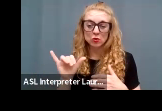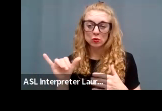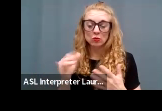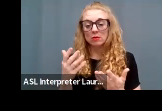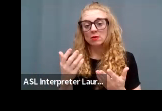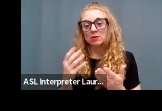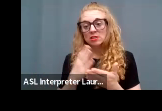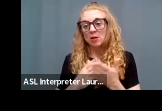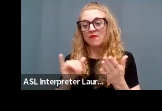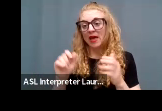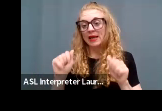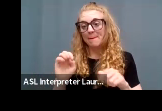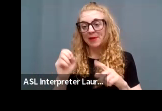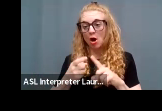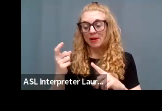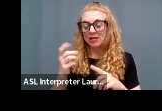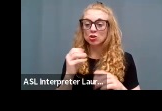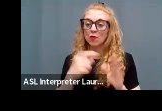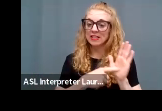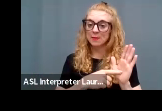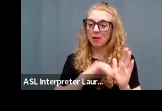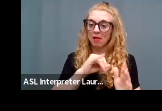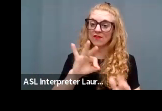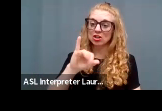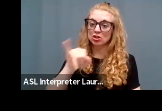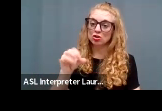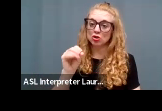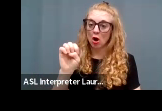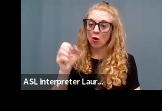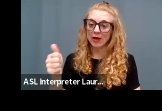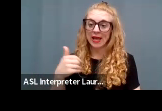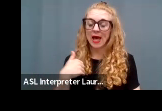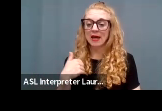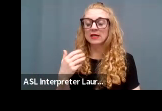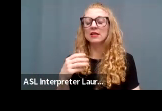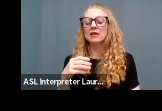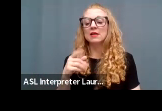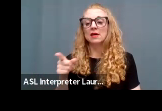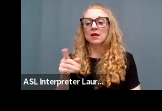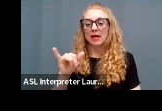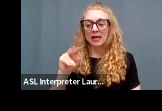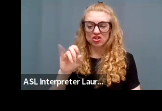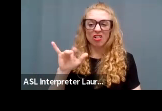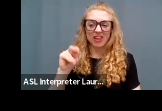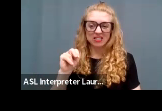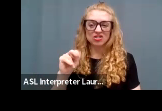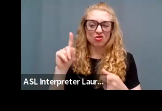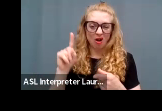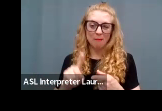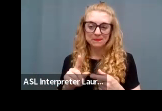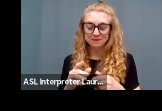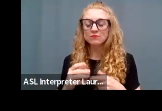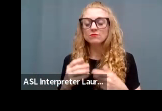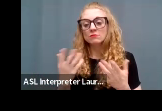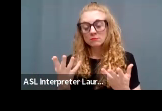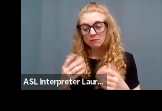so that example of Joe who had the the the insulin drop um because we put sensors in his house to see